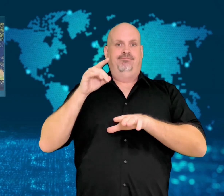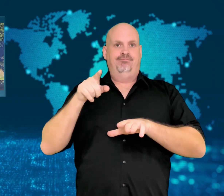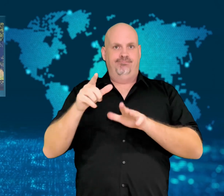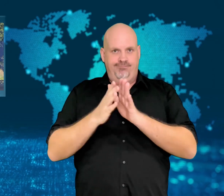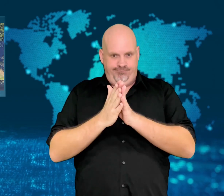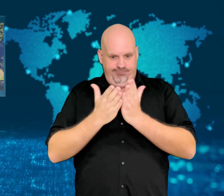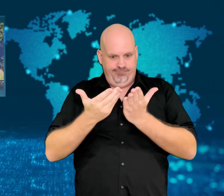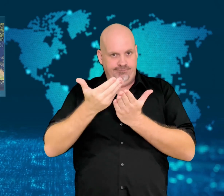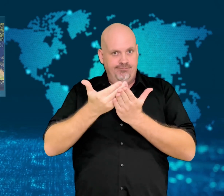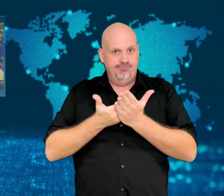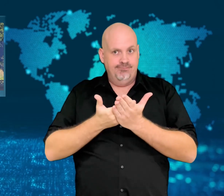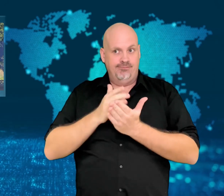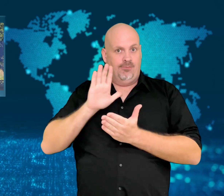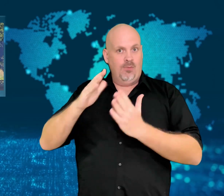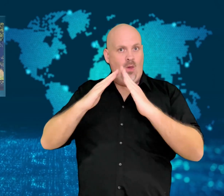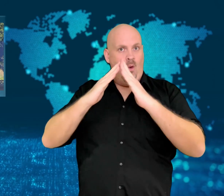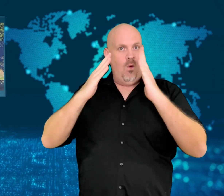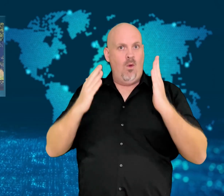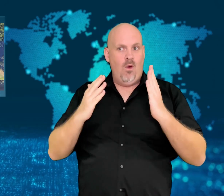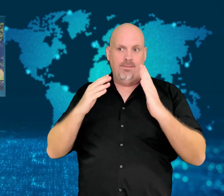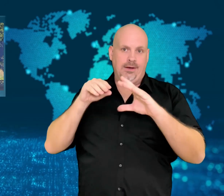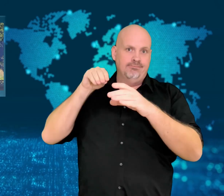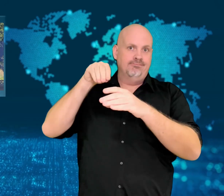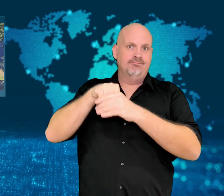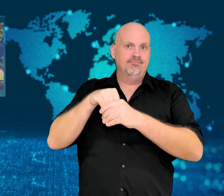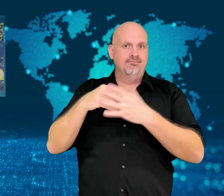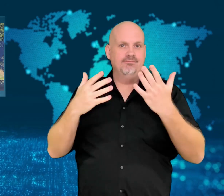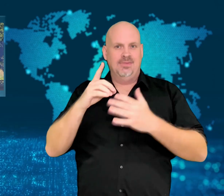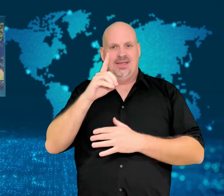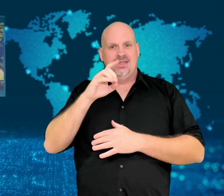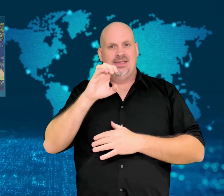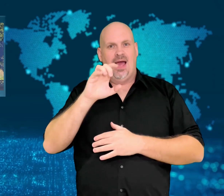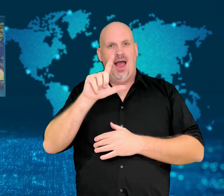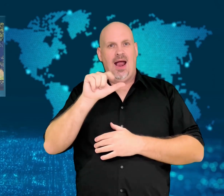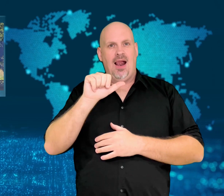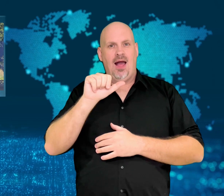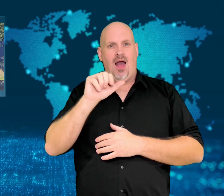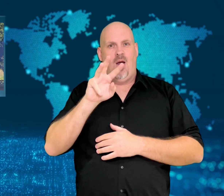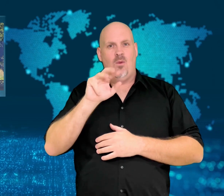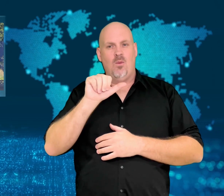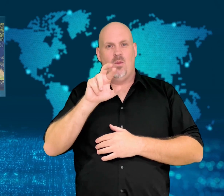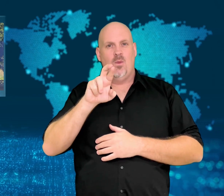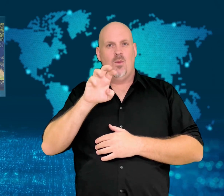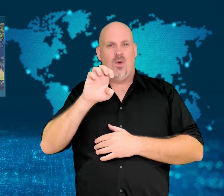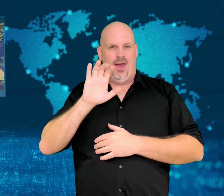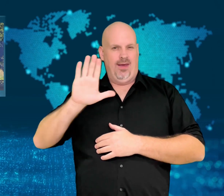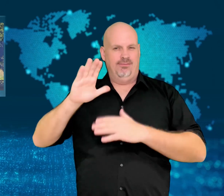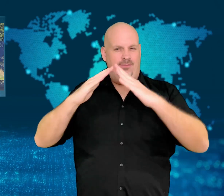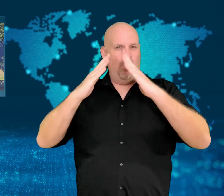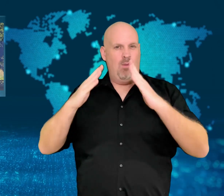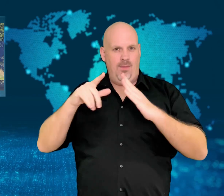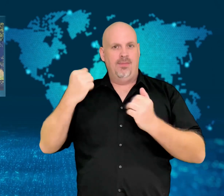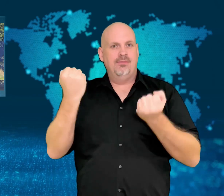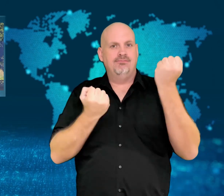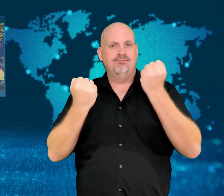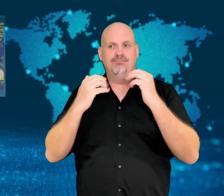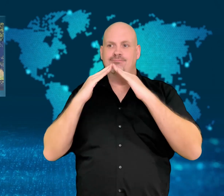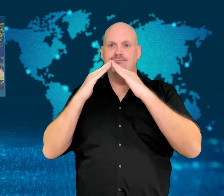the garage of his Delaware home earlier last week.